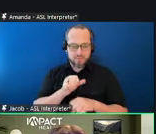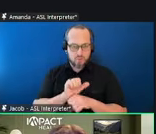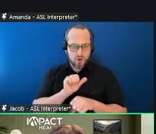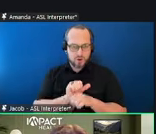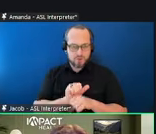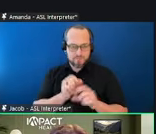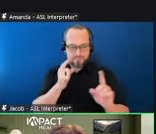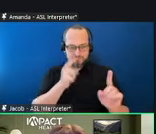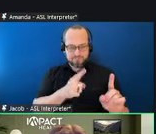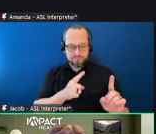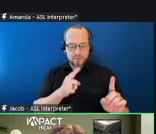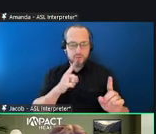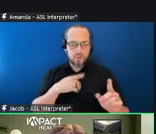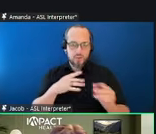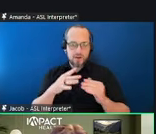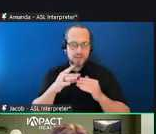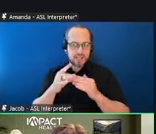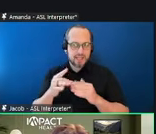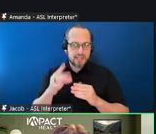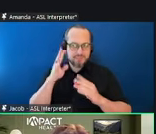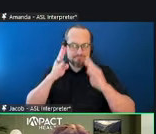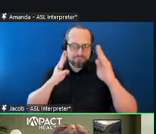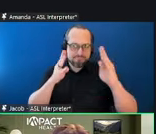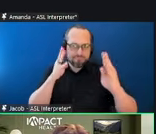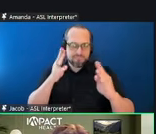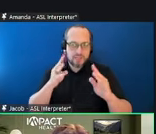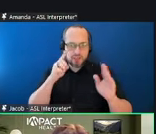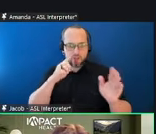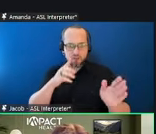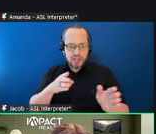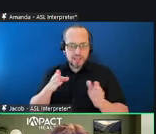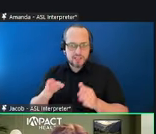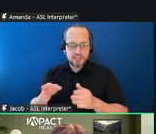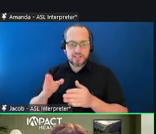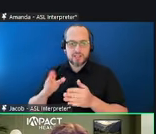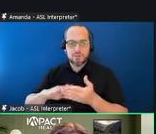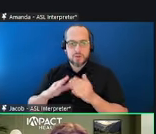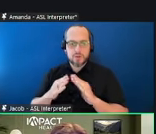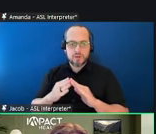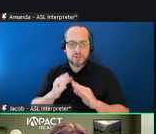innovative strategies that bridge community and clinical systems of care to ensure that